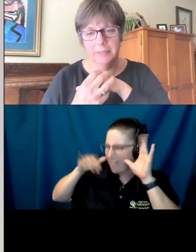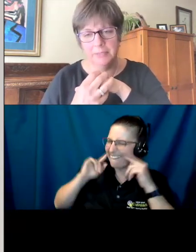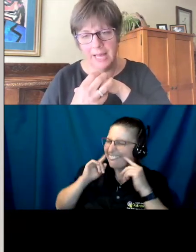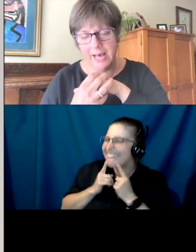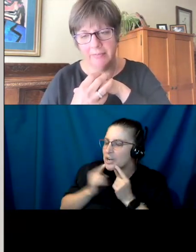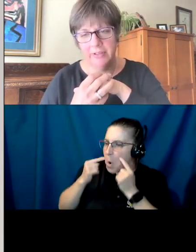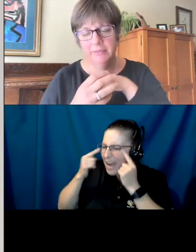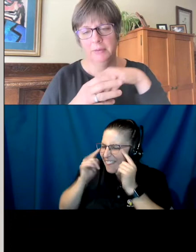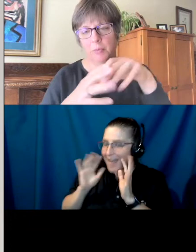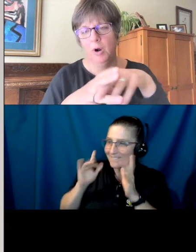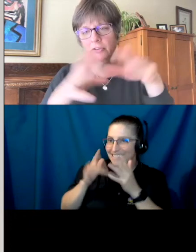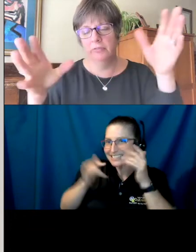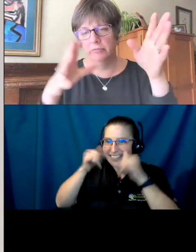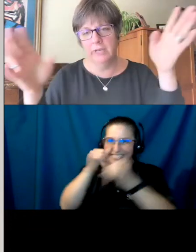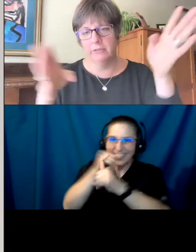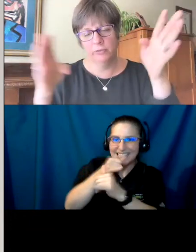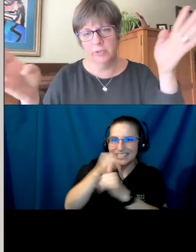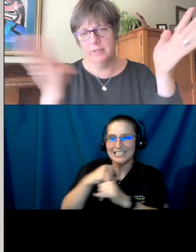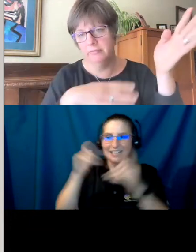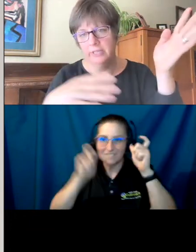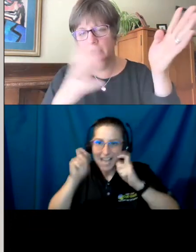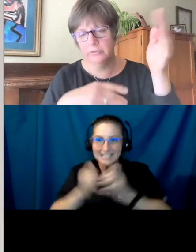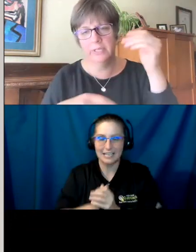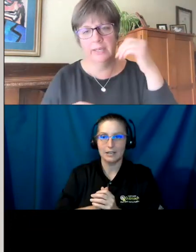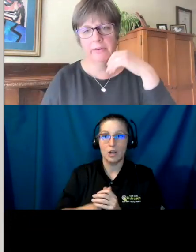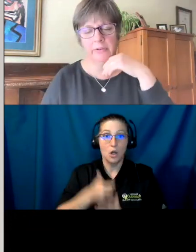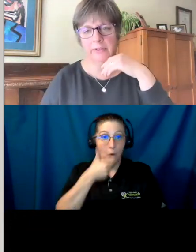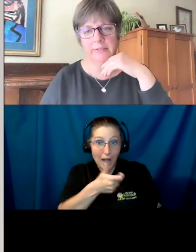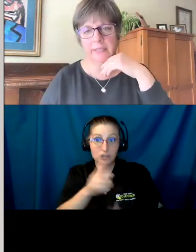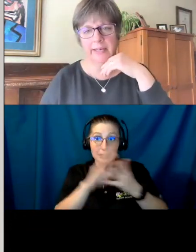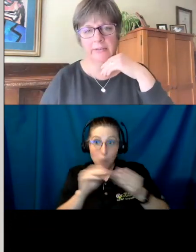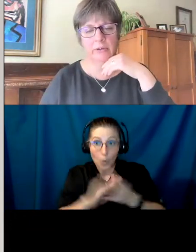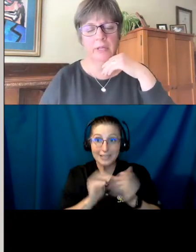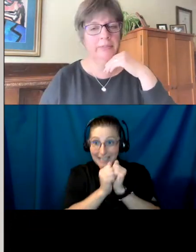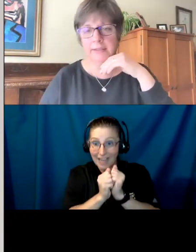him laugh. They were watching stories on videos together and things like that. So they stayed